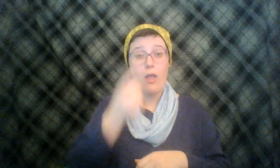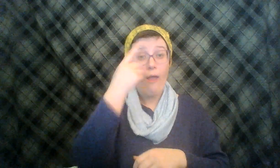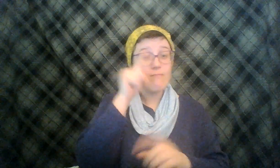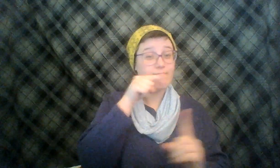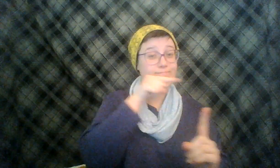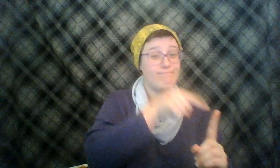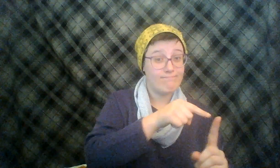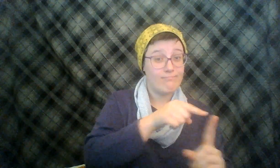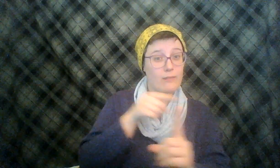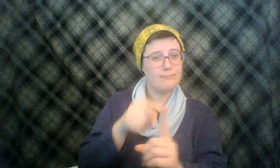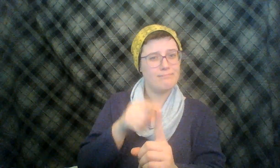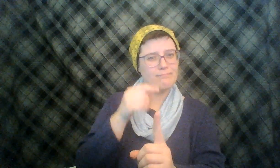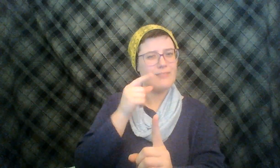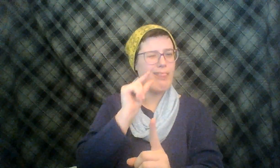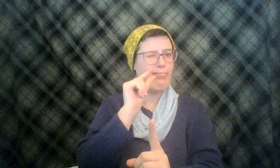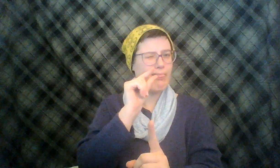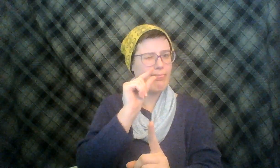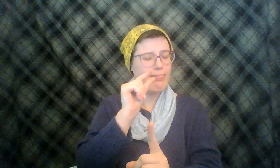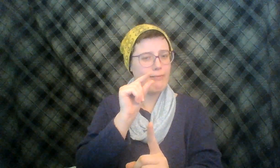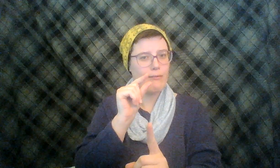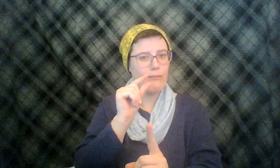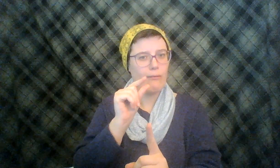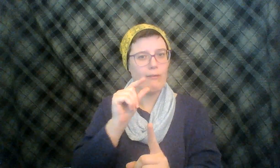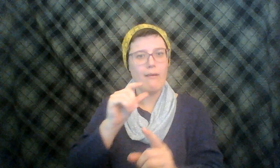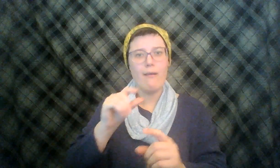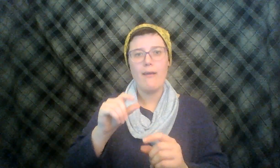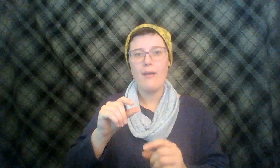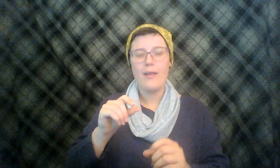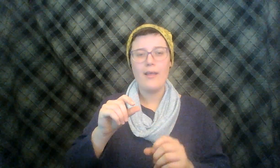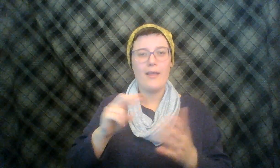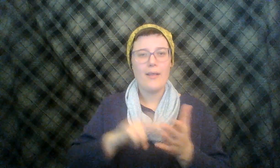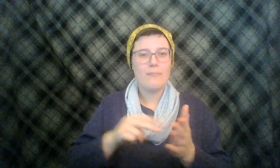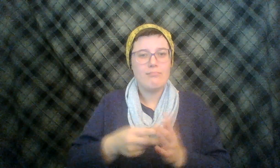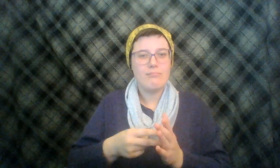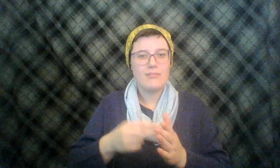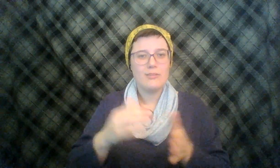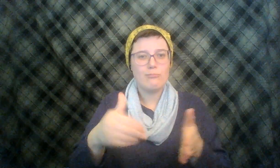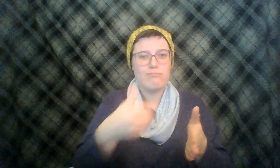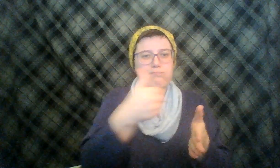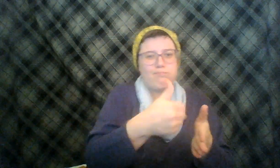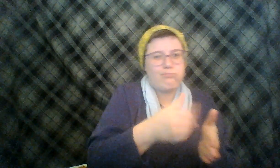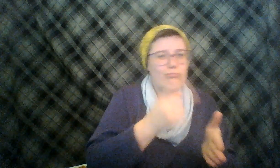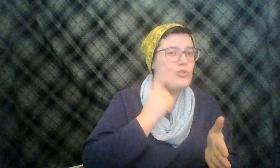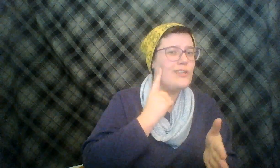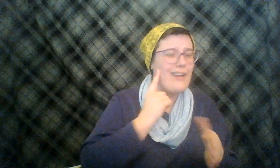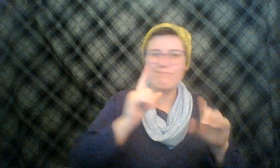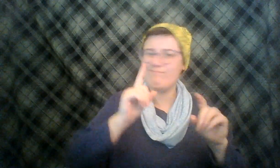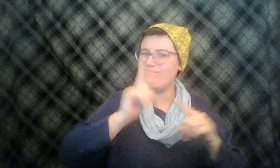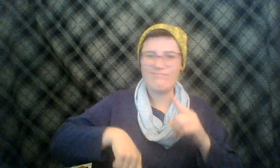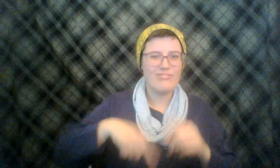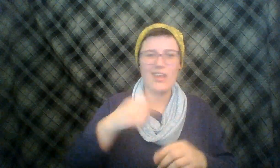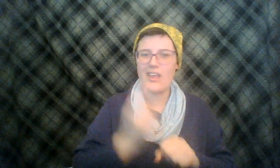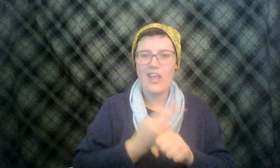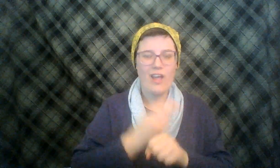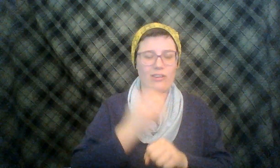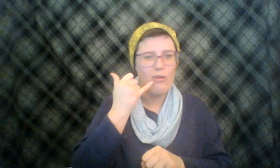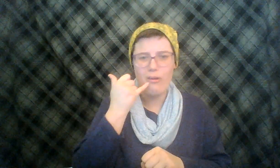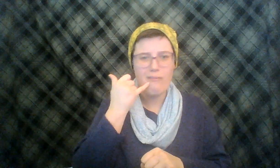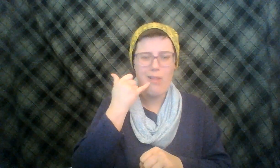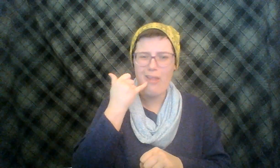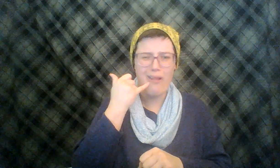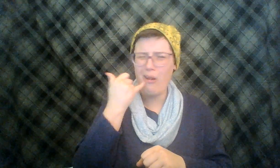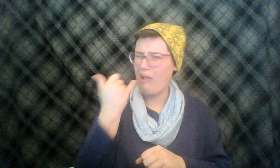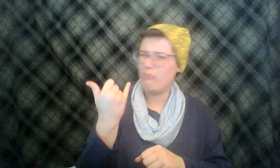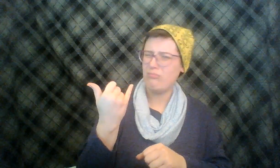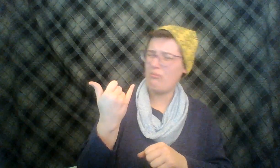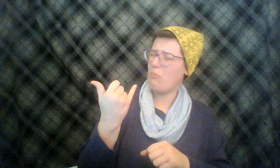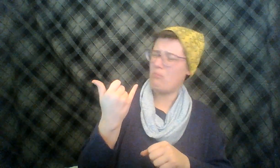whereas in the D/HH community a person who can still use a phone is considered to be “very” hard of hearing.